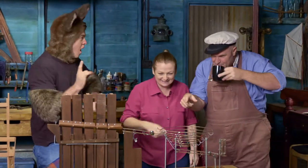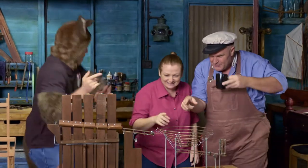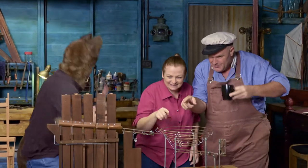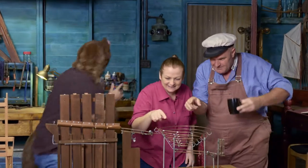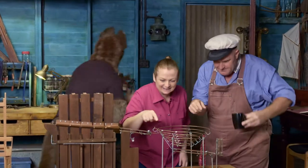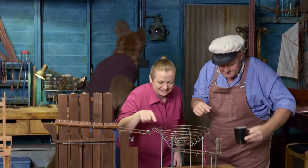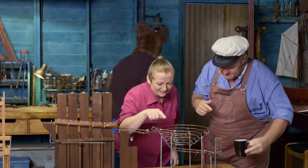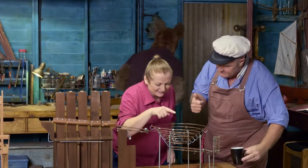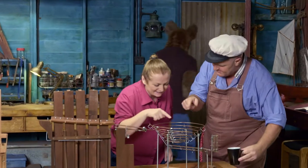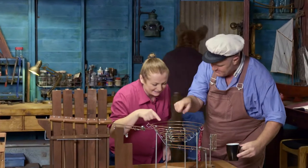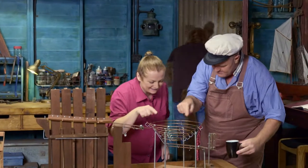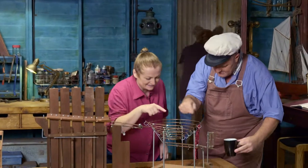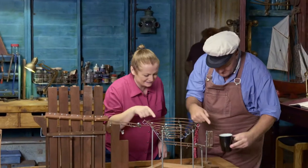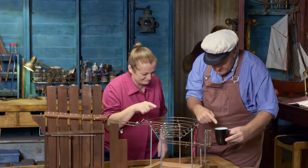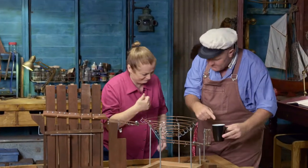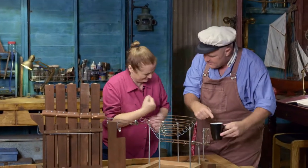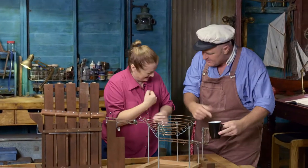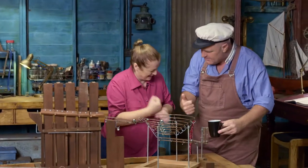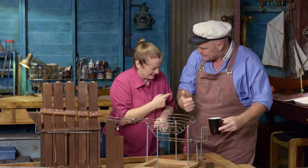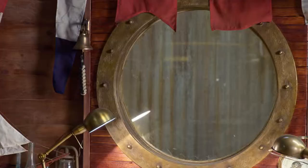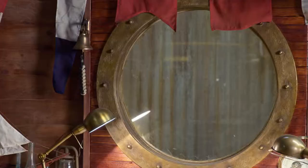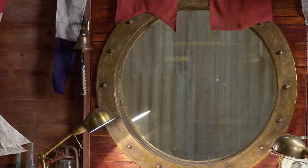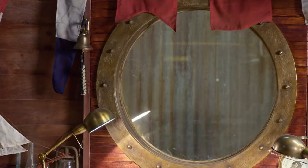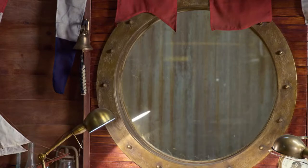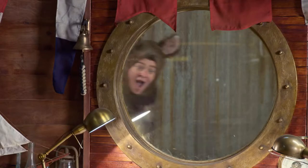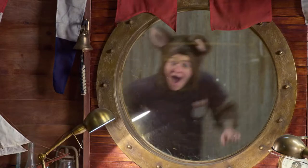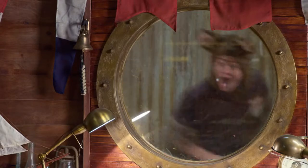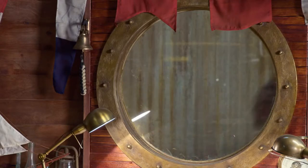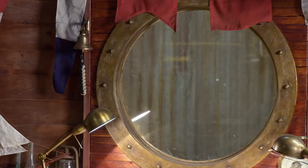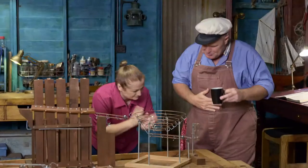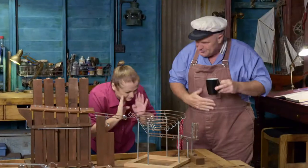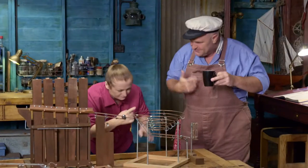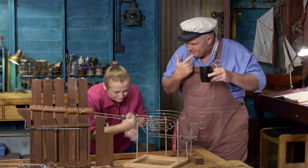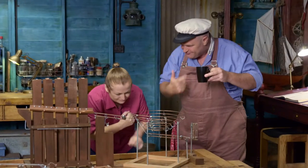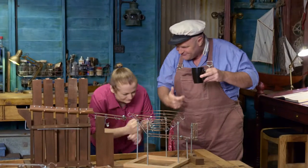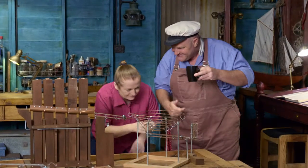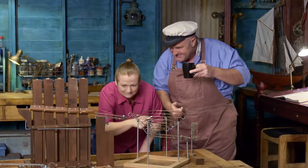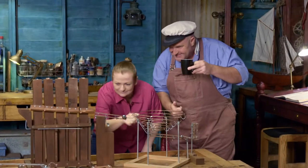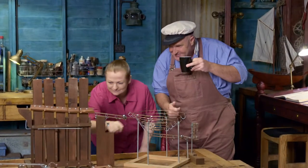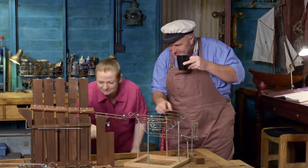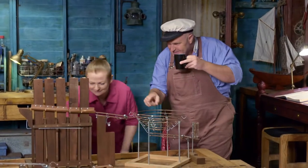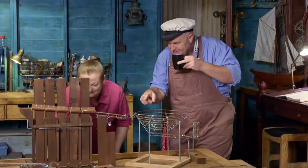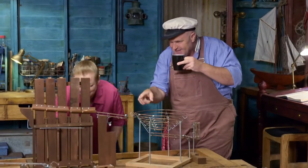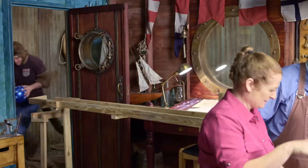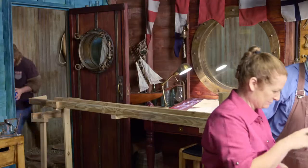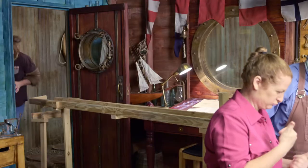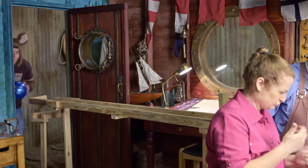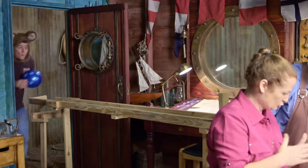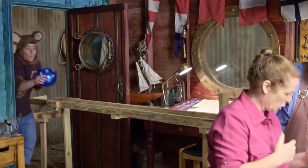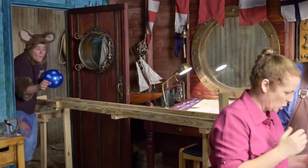Wow, and that goes around and around and around. Oh, you've done such a good job. Oh, this is great work. Look at that.